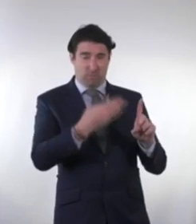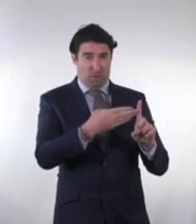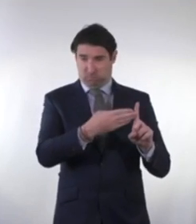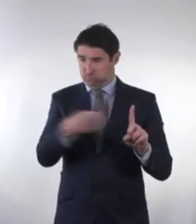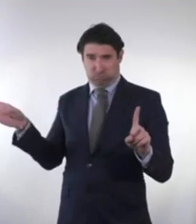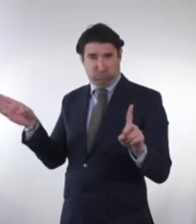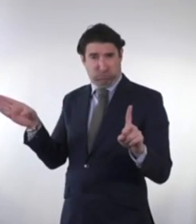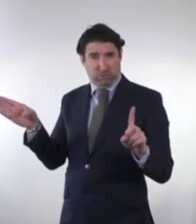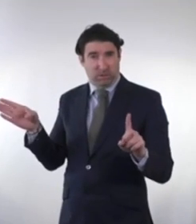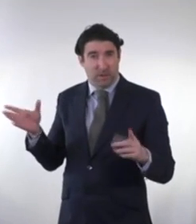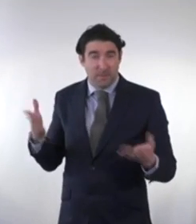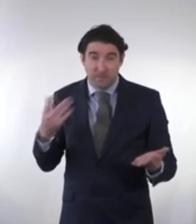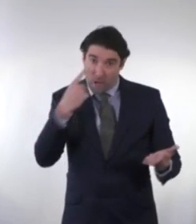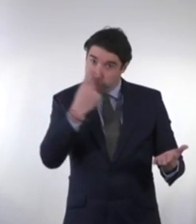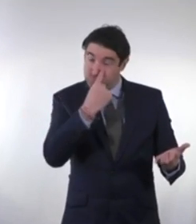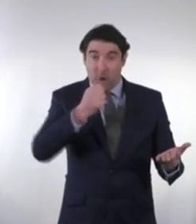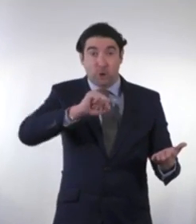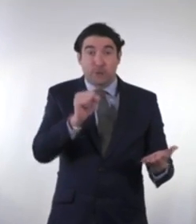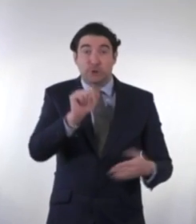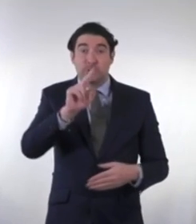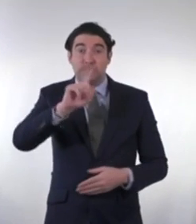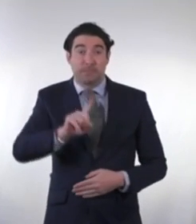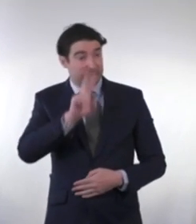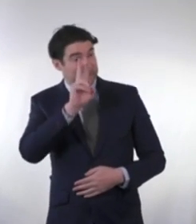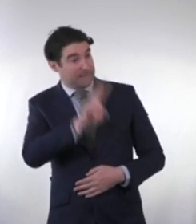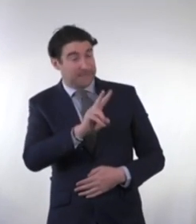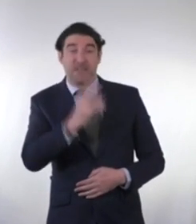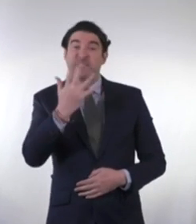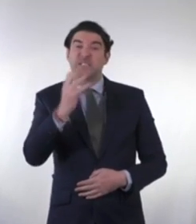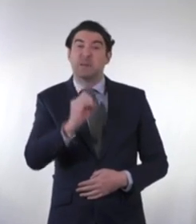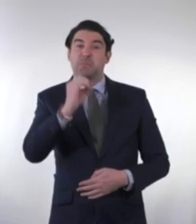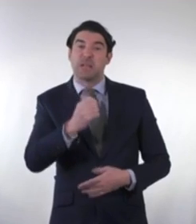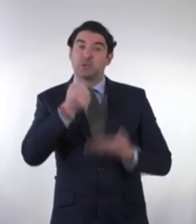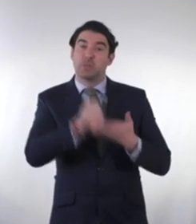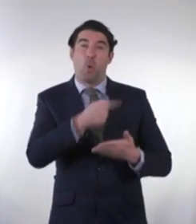fact the only road—that links Great Yarmouth to the great city of Norwich. It is a bottleneck